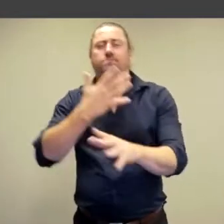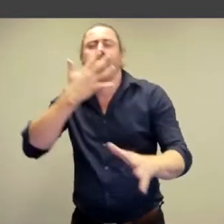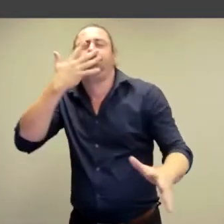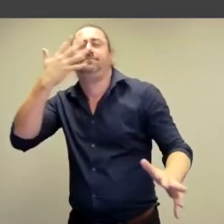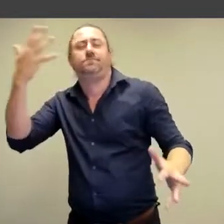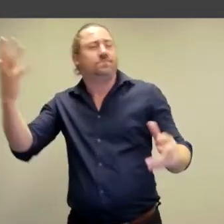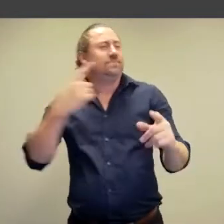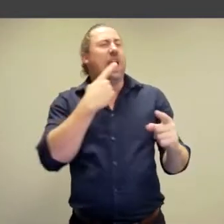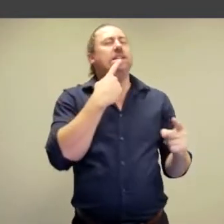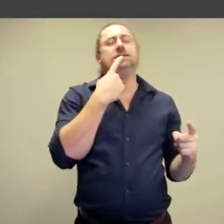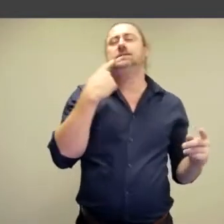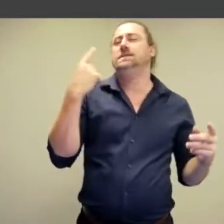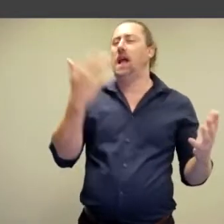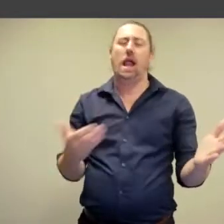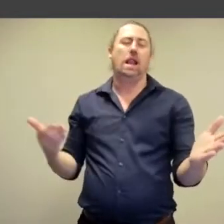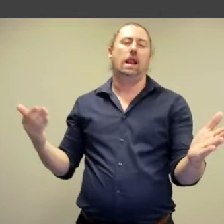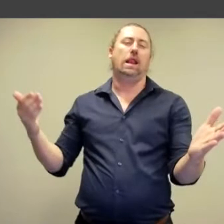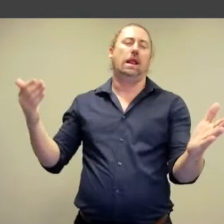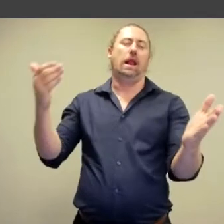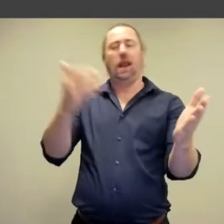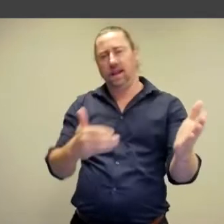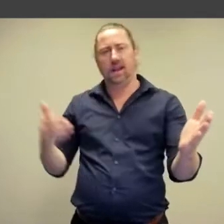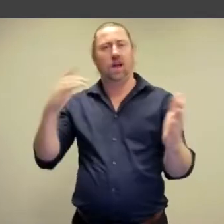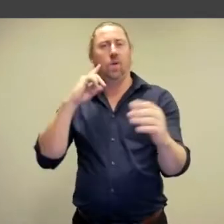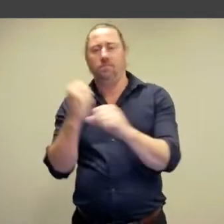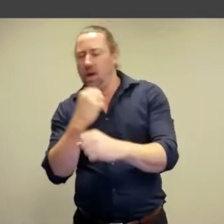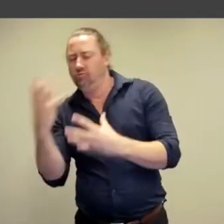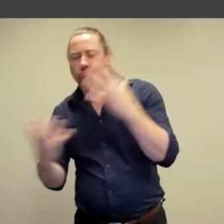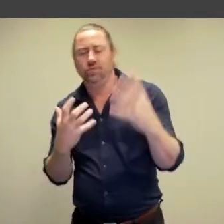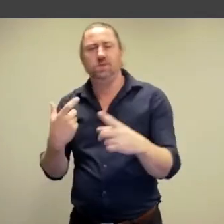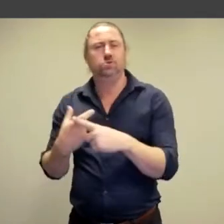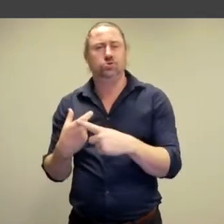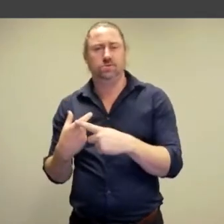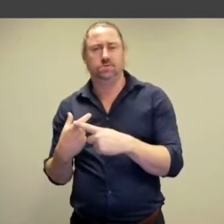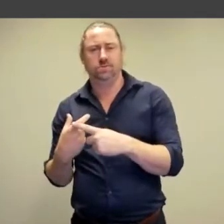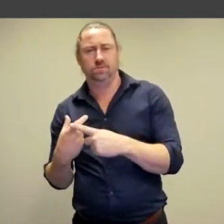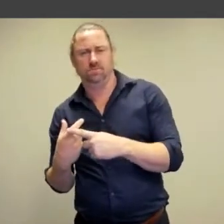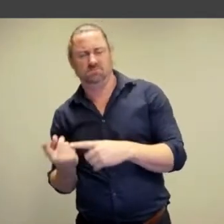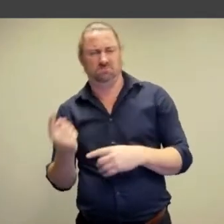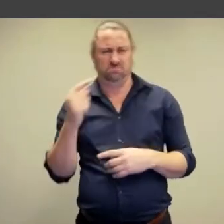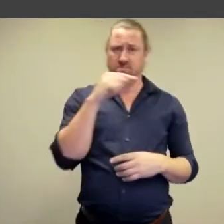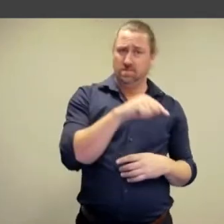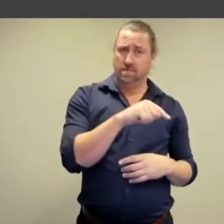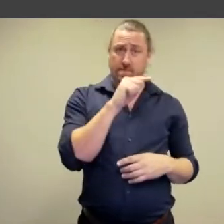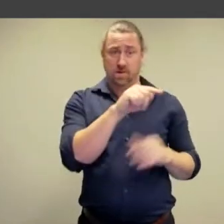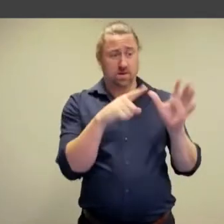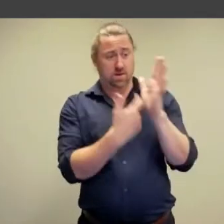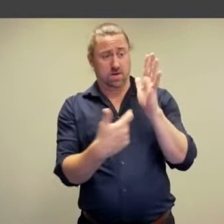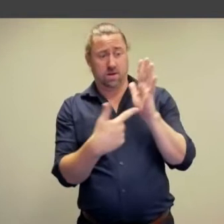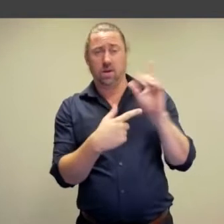and the tastes of food that they make in the kitchen.